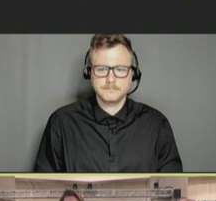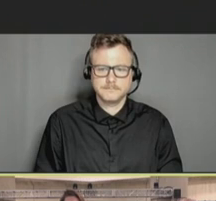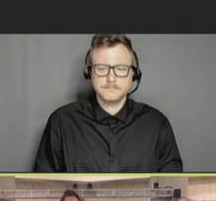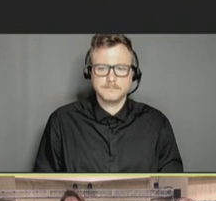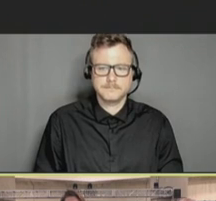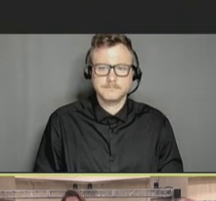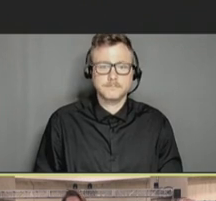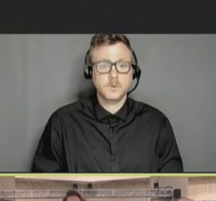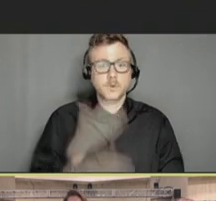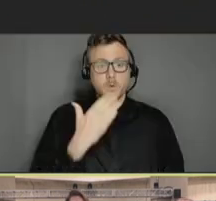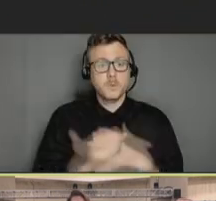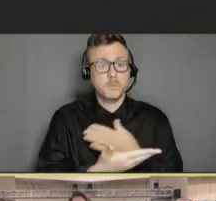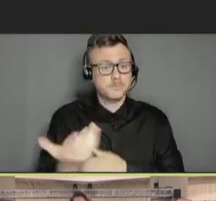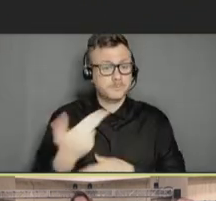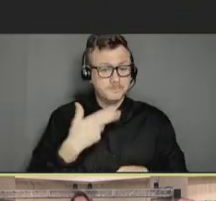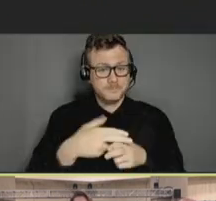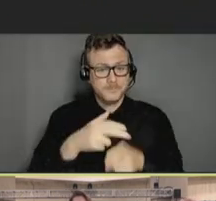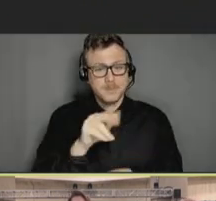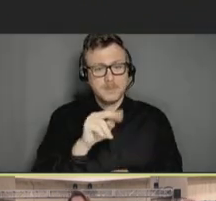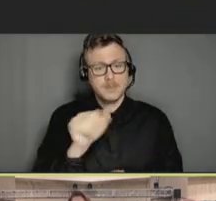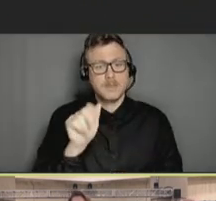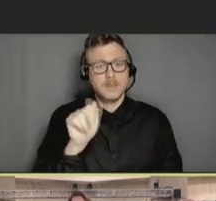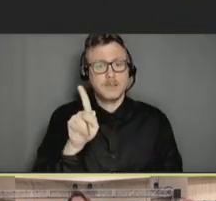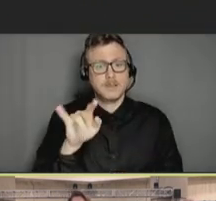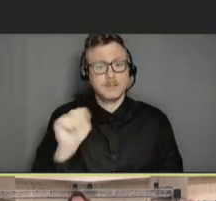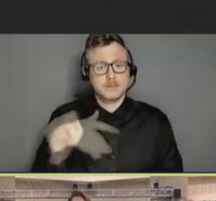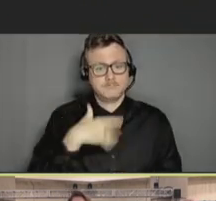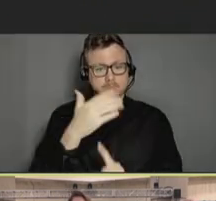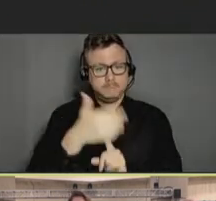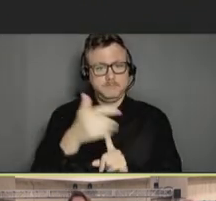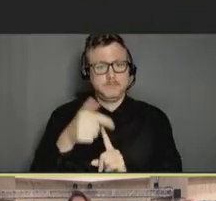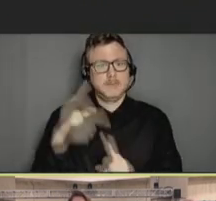Ann Aikin: Good morning. My name is Ann Aikin. I'm the acting designated federal officer